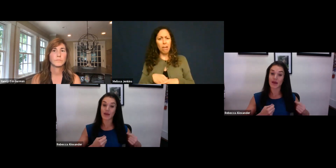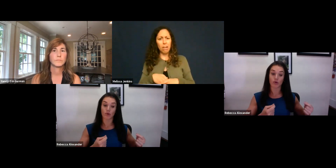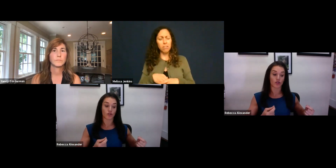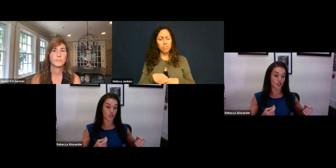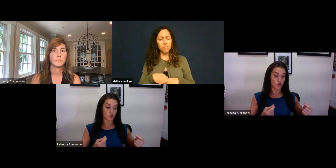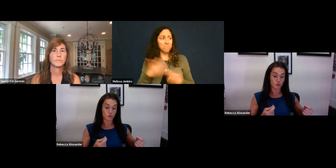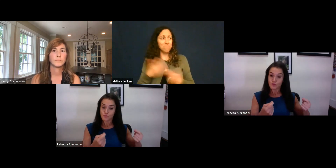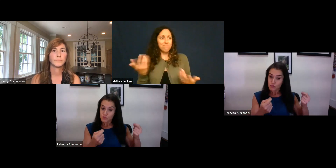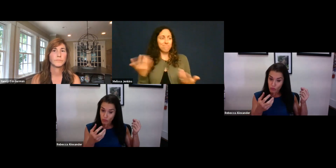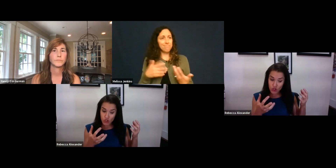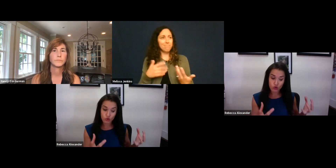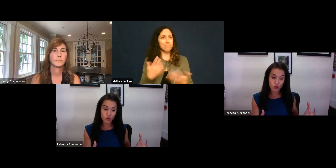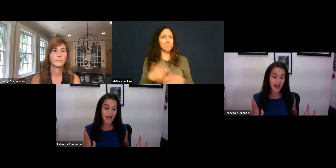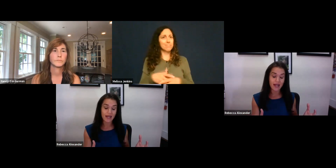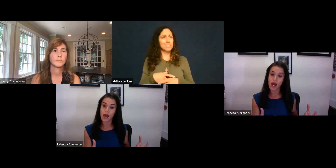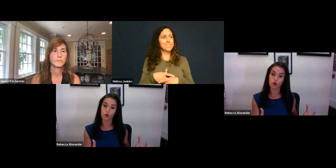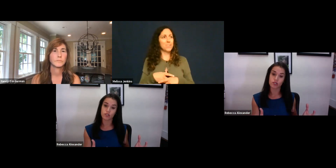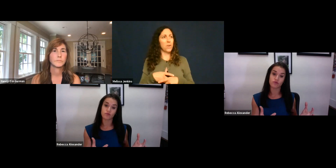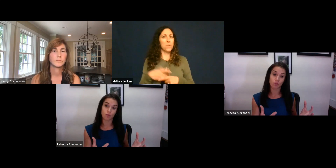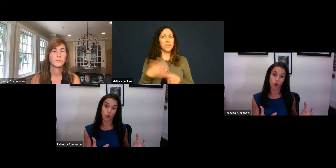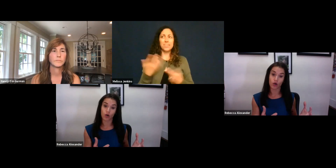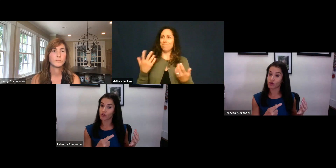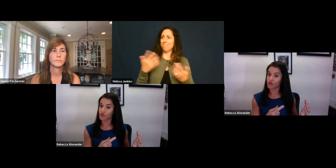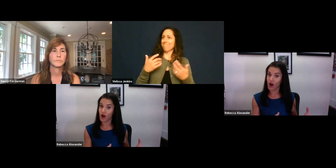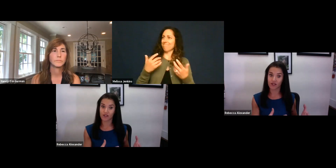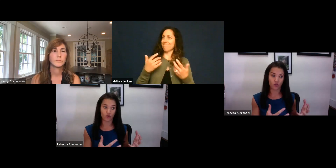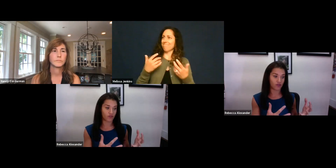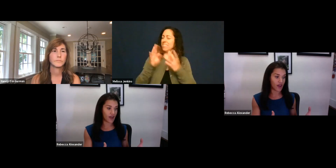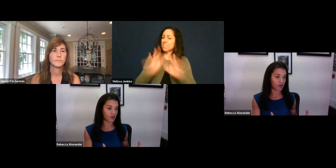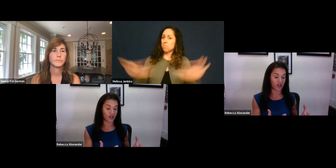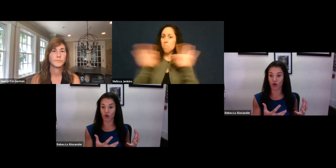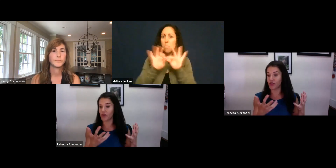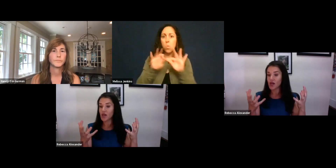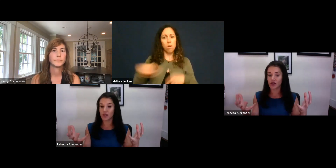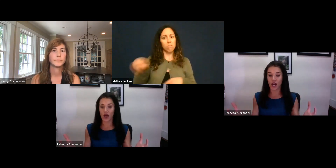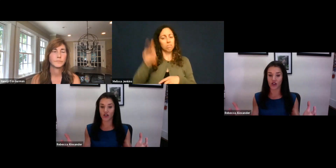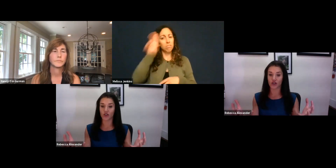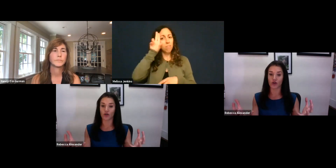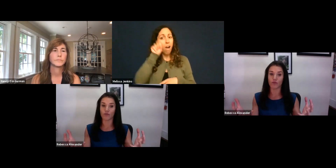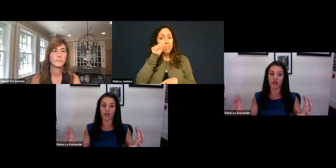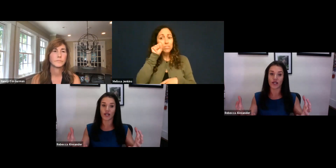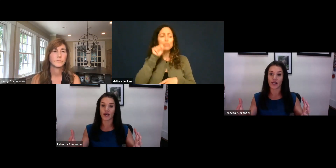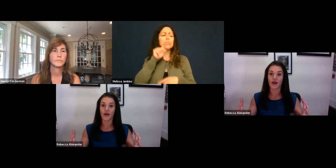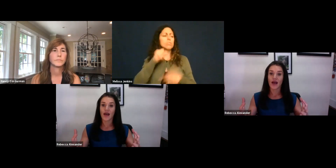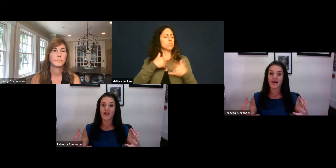able to create networks of support with friends, with family, with the Usher community.